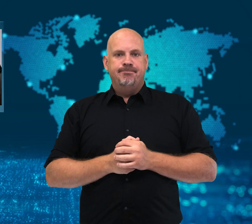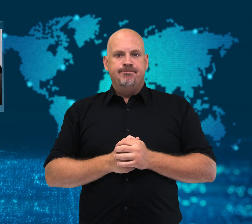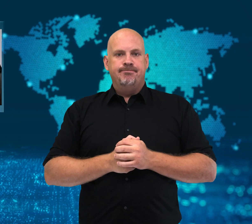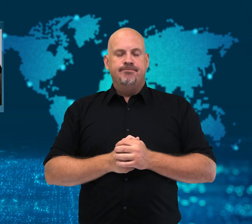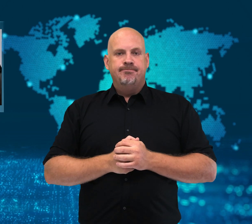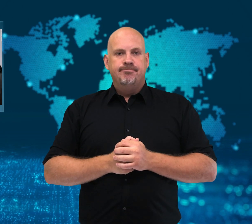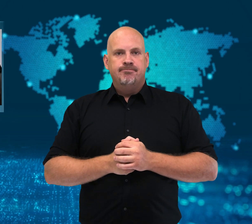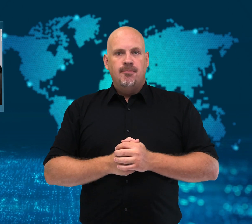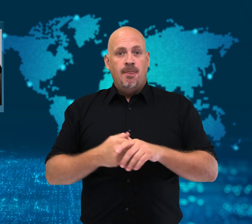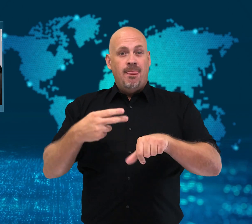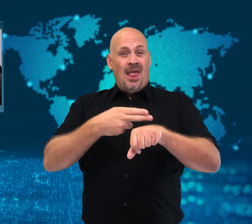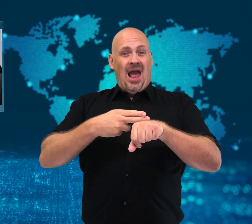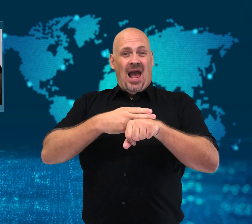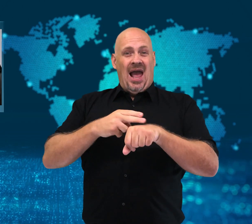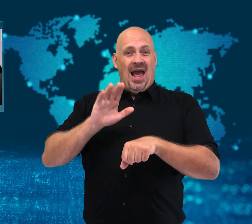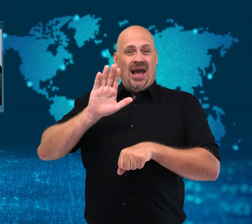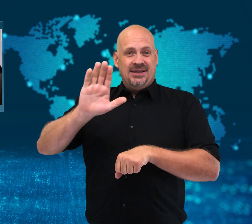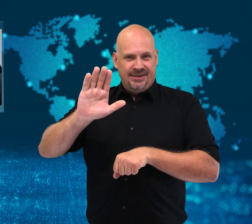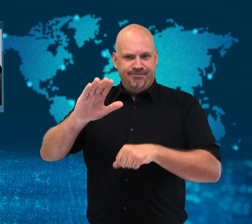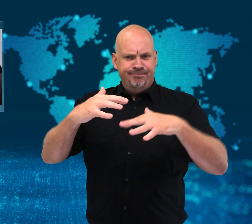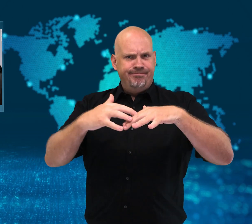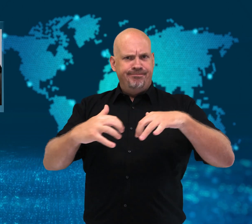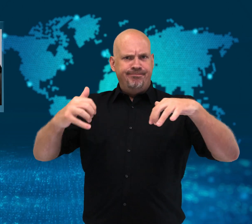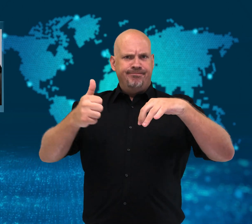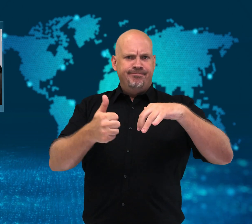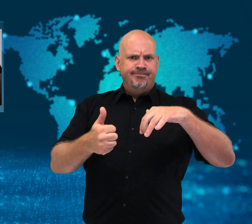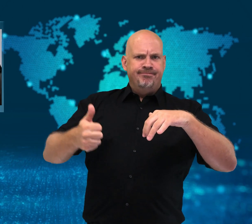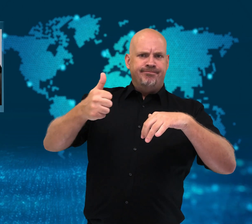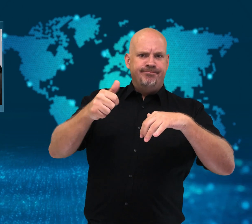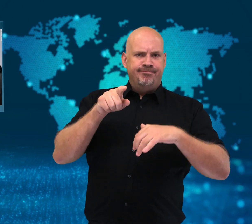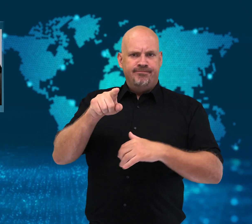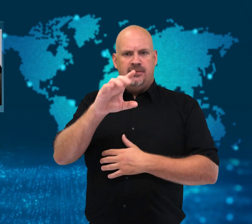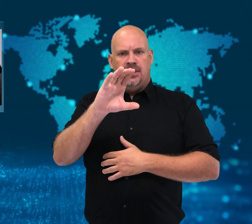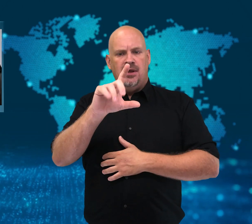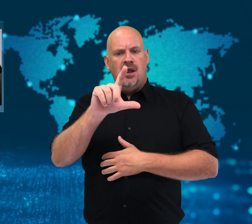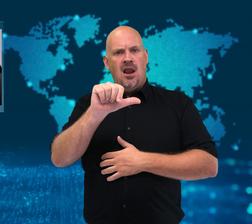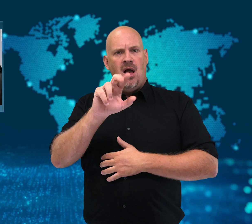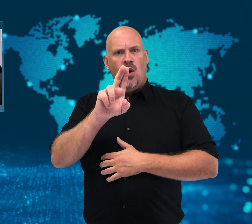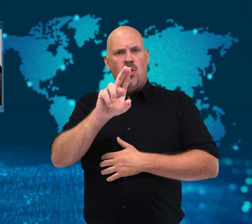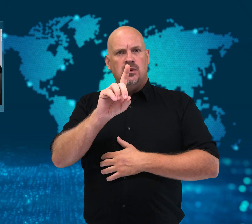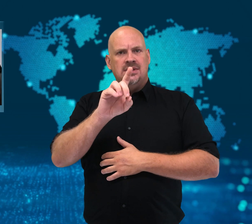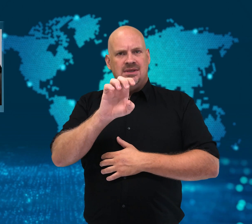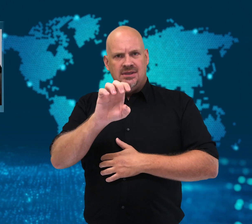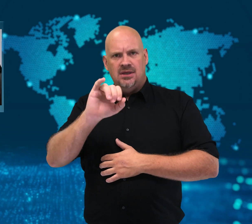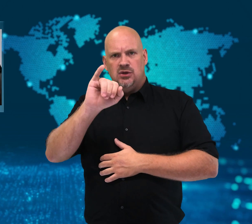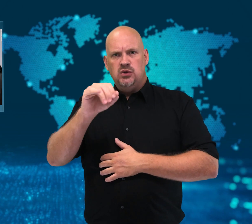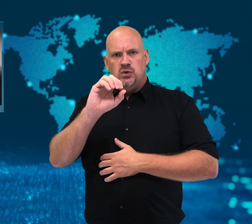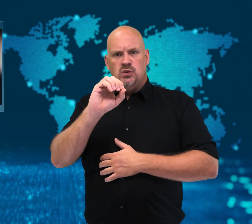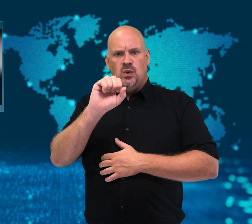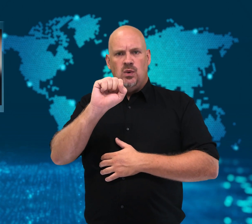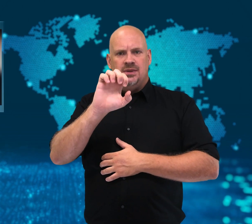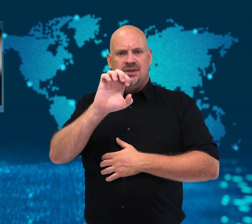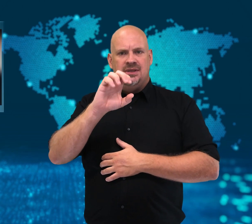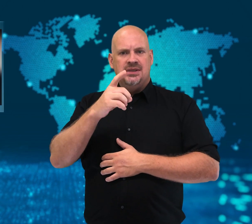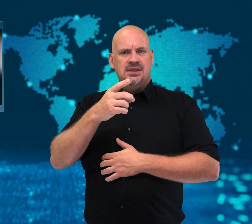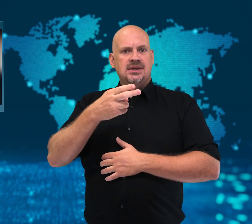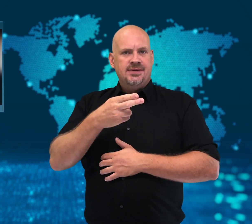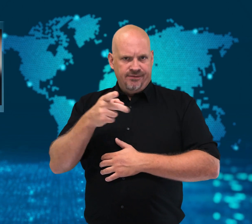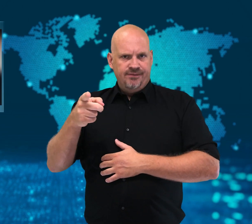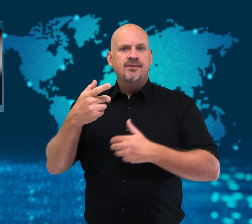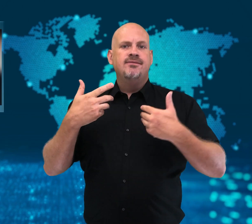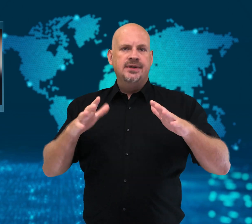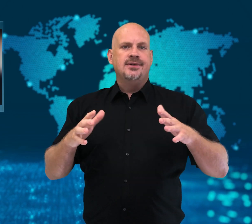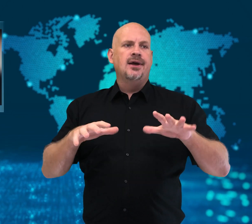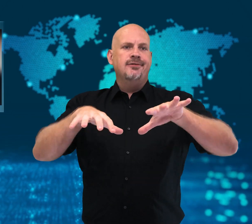took leadership after the attack and imposed “martial law.” Joseph